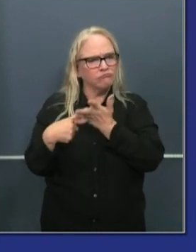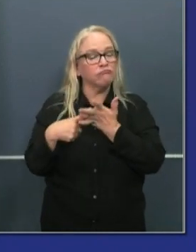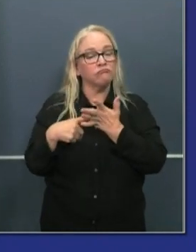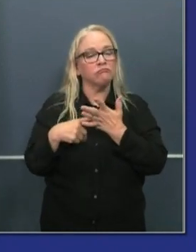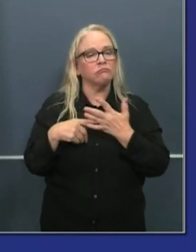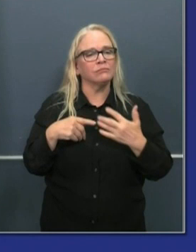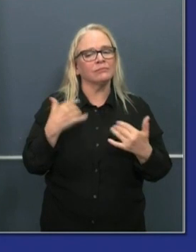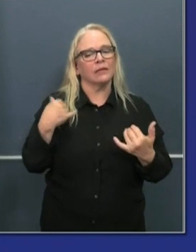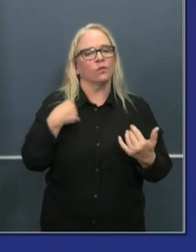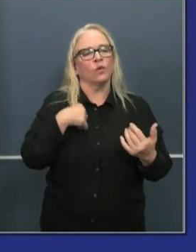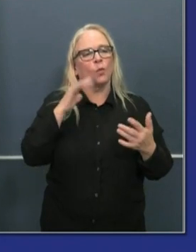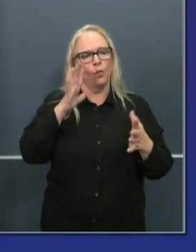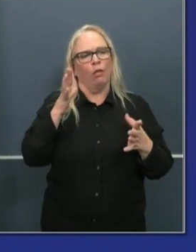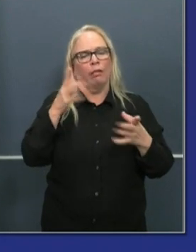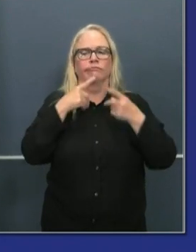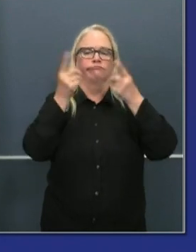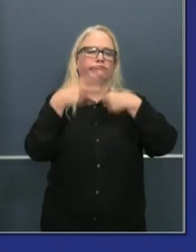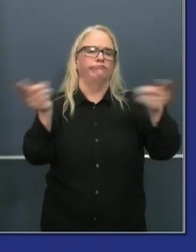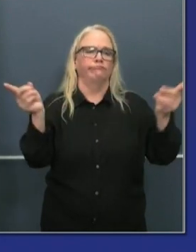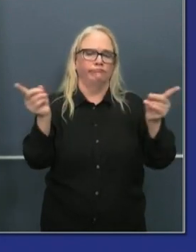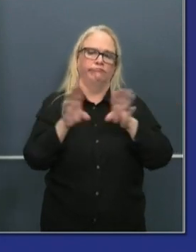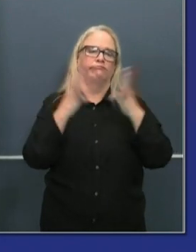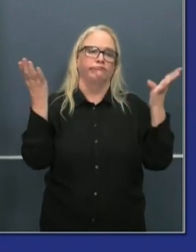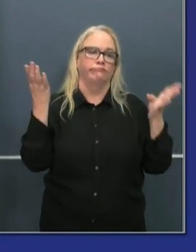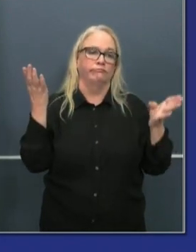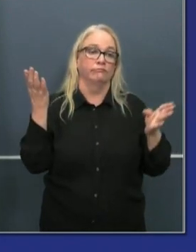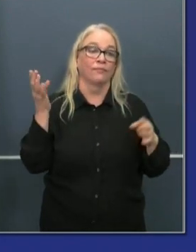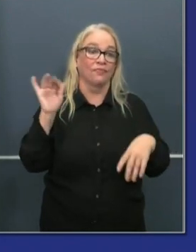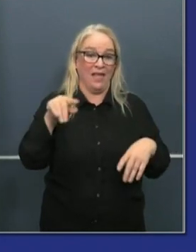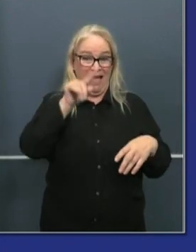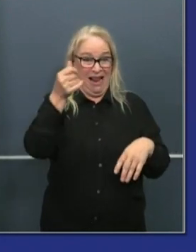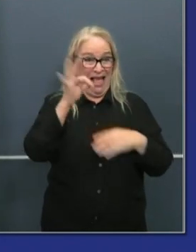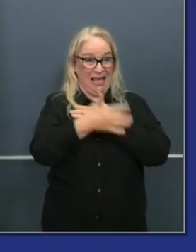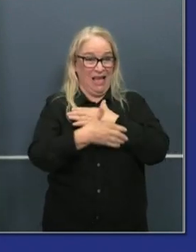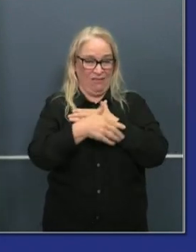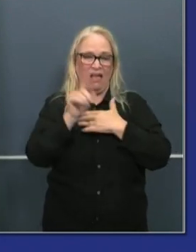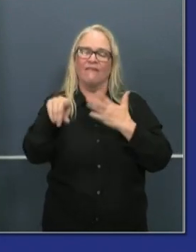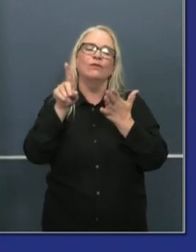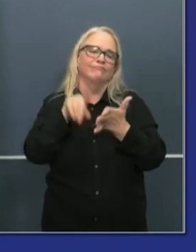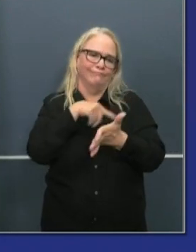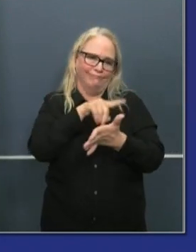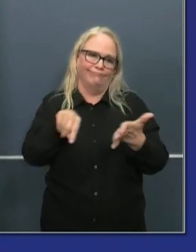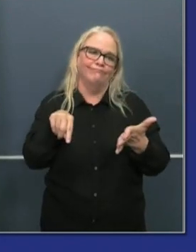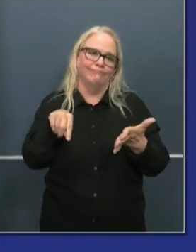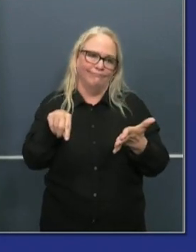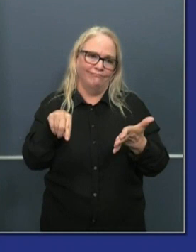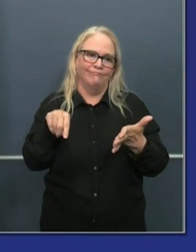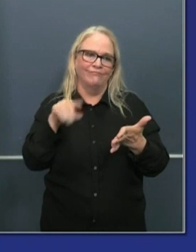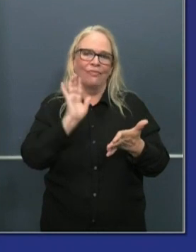ARE TRANSMITTING COVID-19. SO WE HAVE WORKED WITH THOSE COUNTIES, THE 19 COUNTIES ON A MANDATORY CLOSURE LIST AND WE HAVE MADE IT CLEAR PRIVATELY AND NOW WE ARE MAKING IT MORE ABUNDANTLY CLEAR PUBLICLY THAT